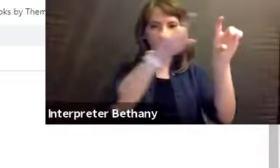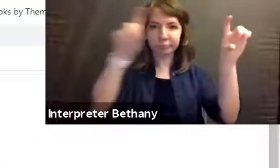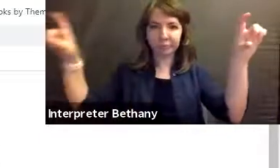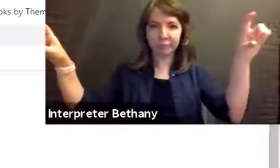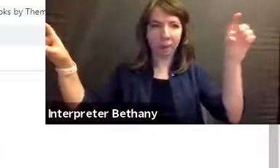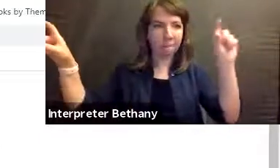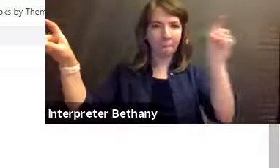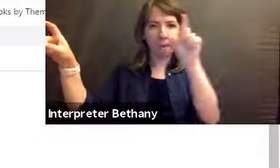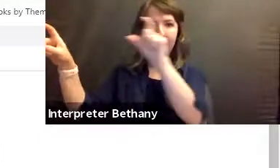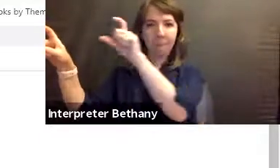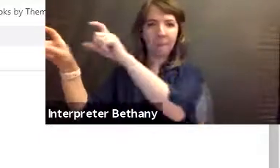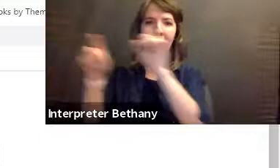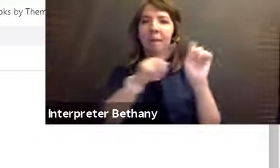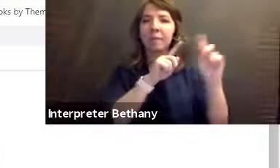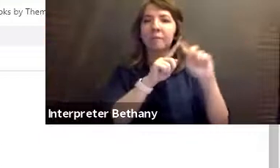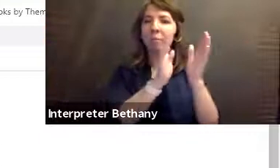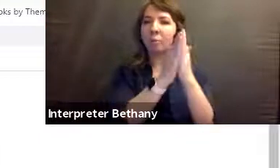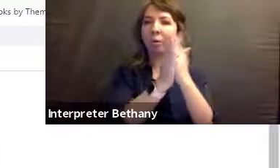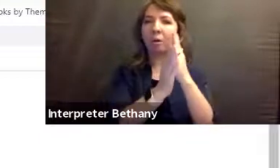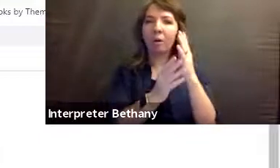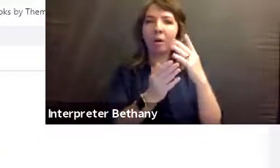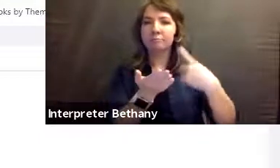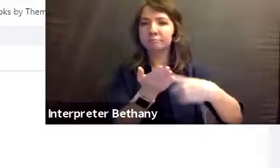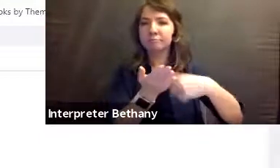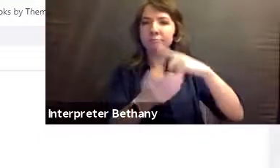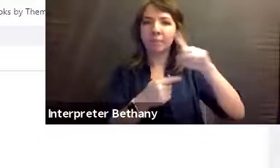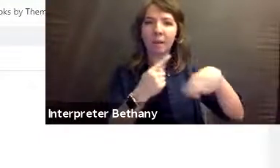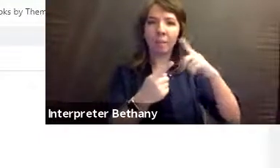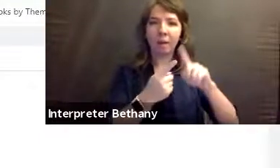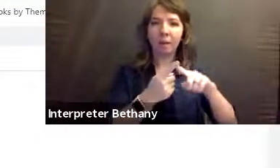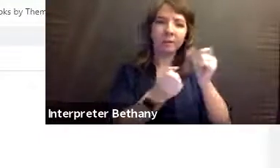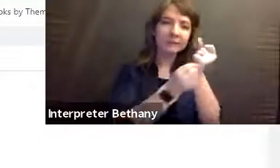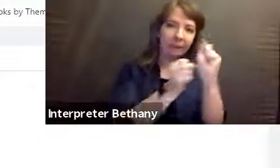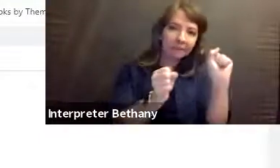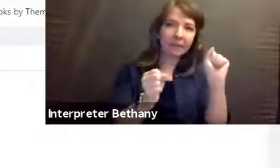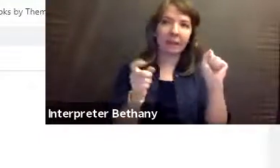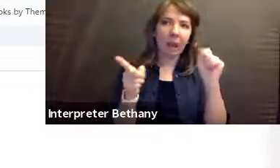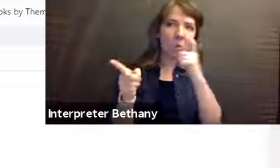Linda Kobashigawa: With the covers of the books and by subject and you can scroll through and we've got bad topics.